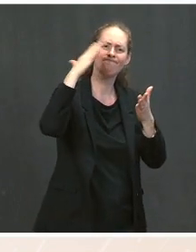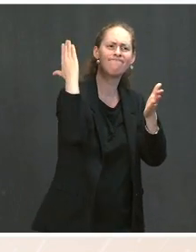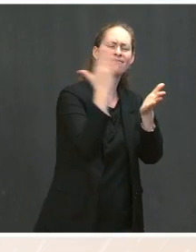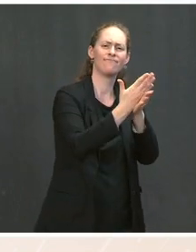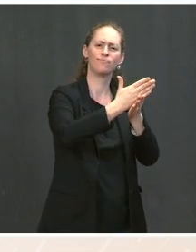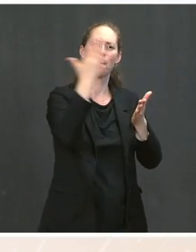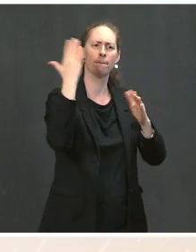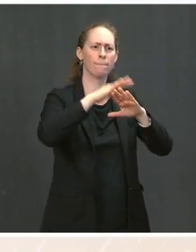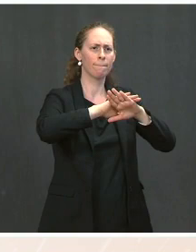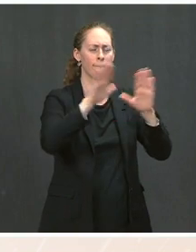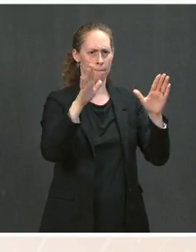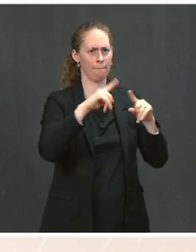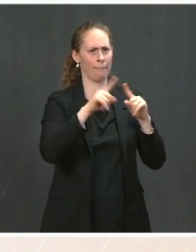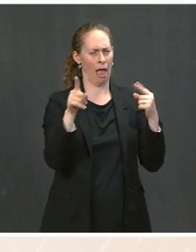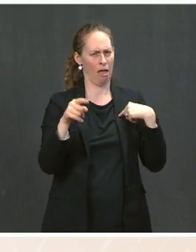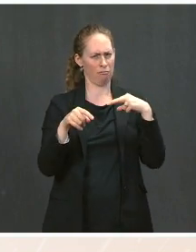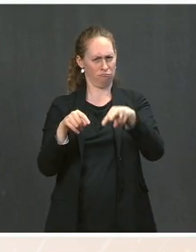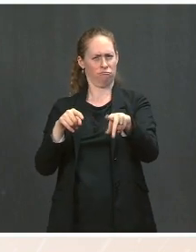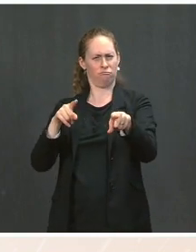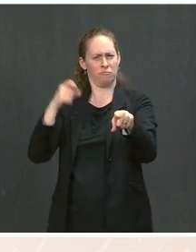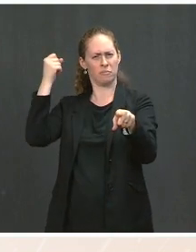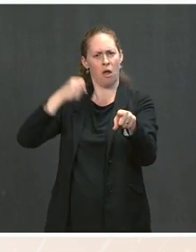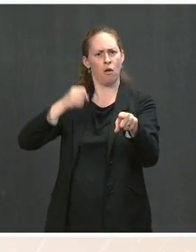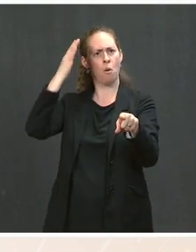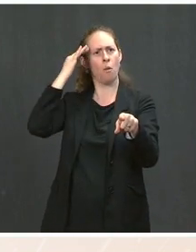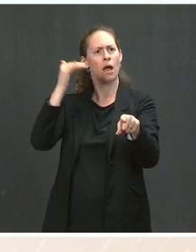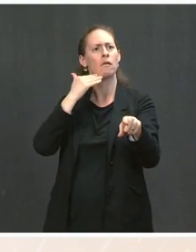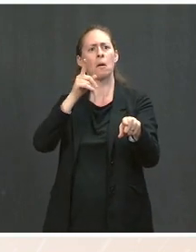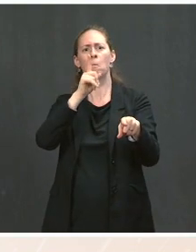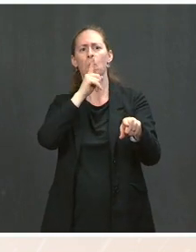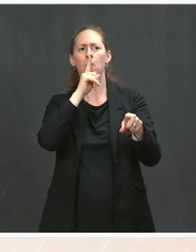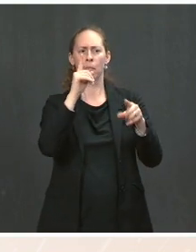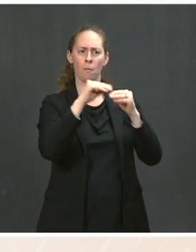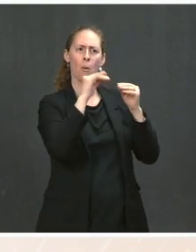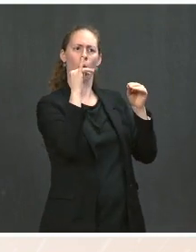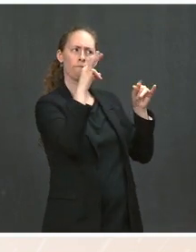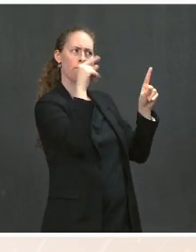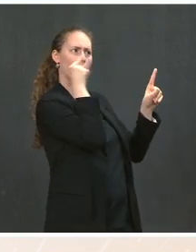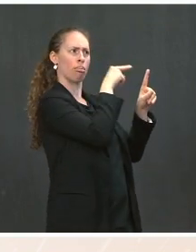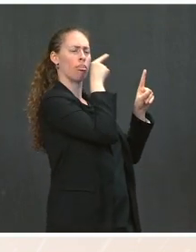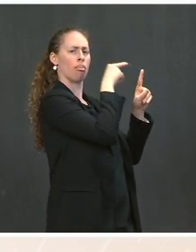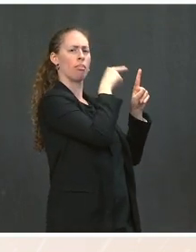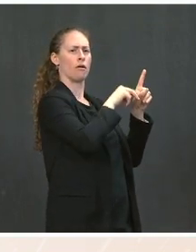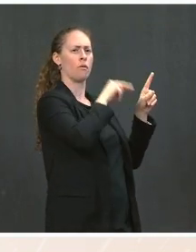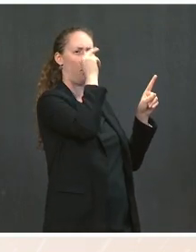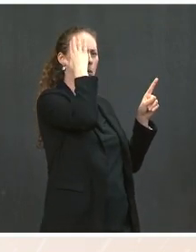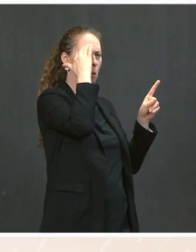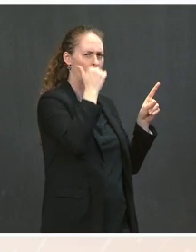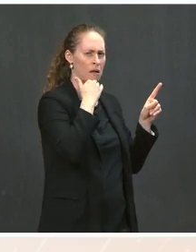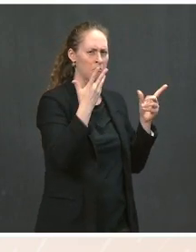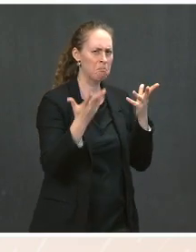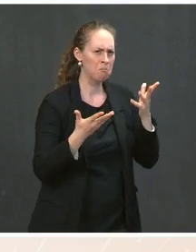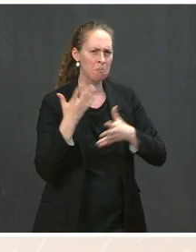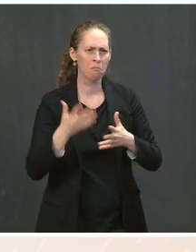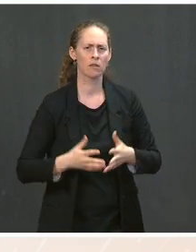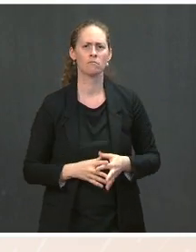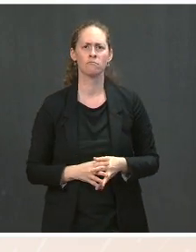as part of this long-term negotiation? Ms. Psaki: Well, I would say that it's just an indication